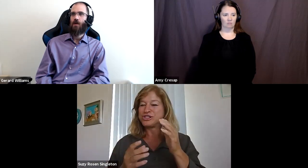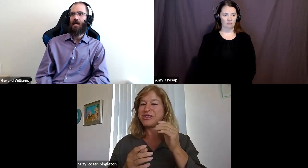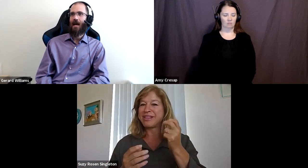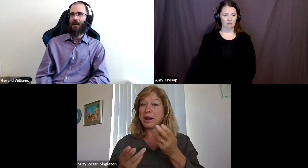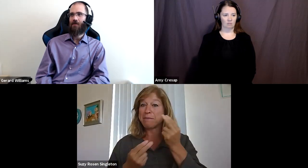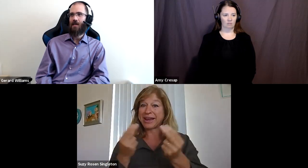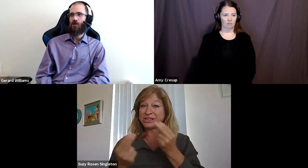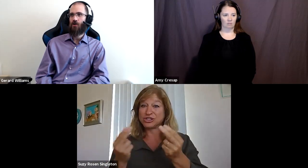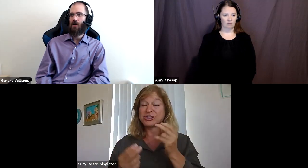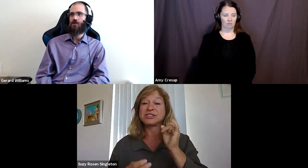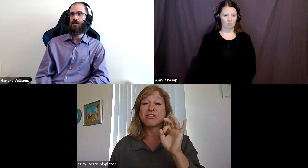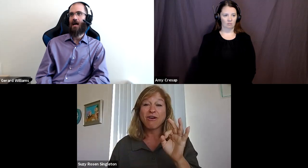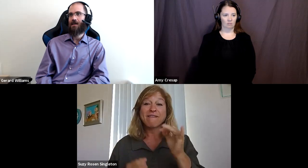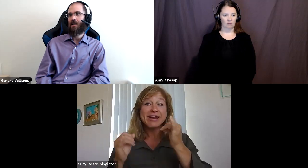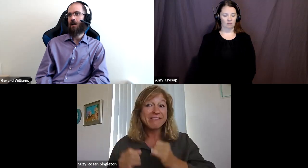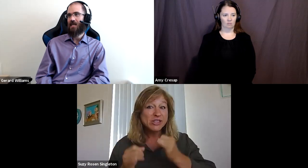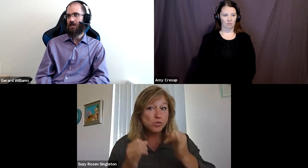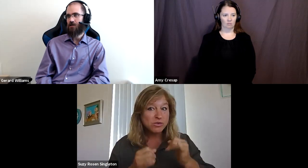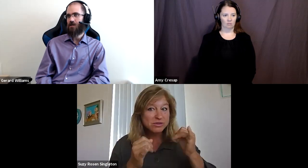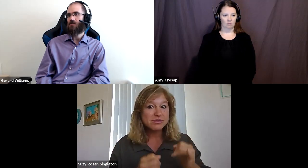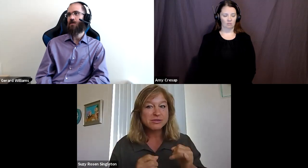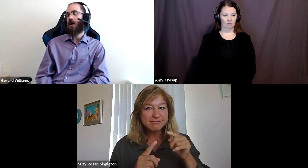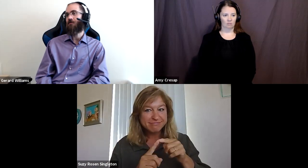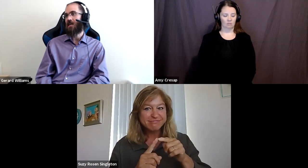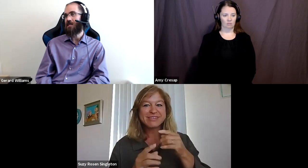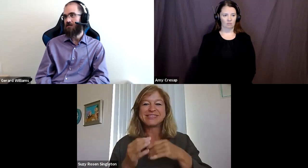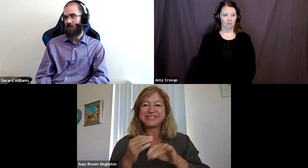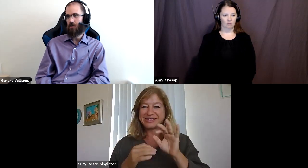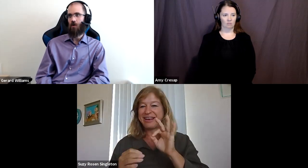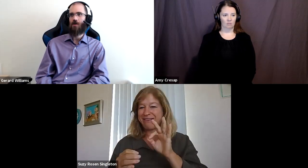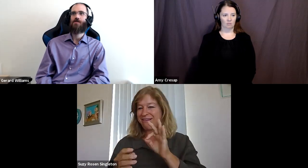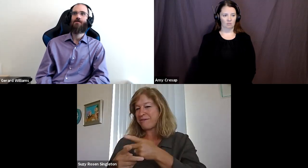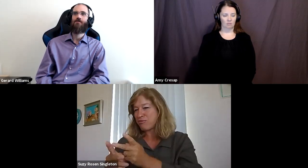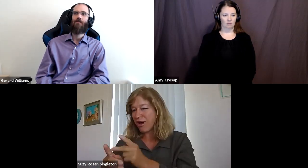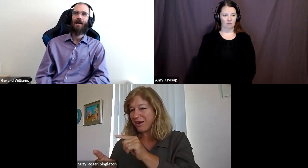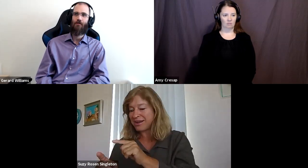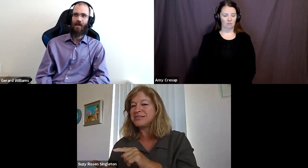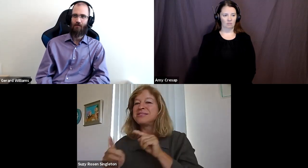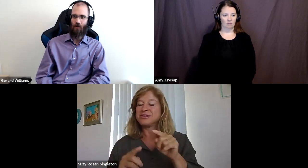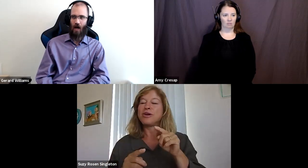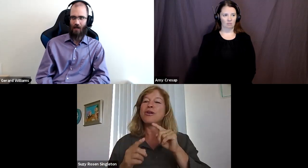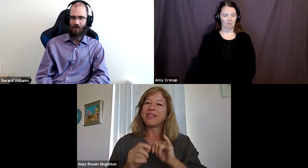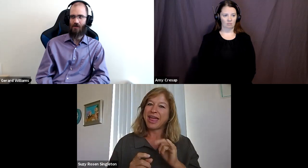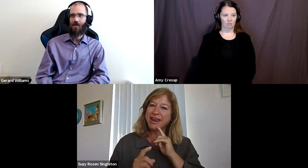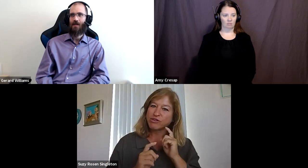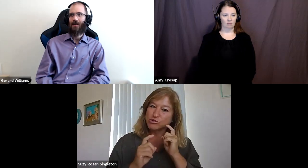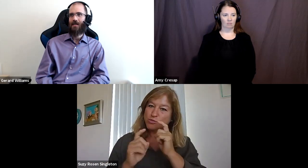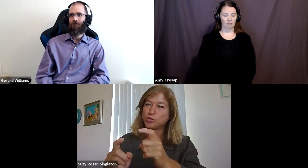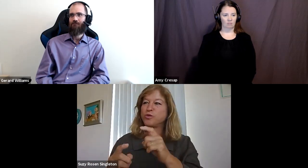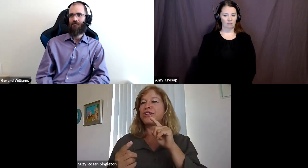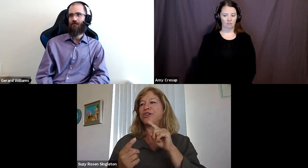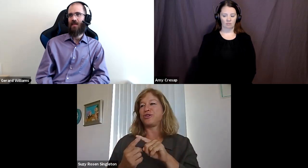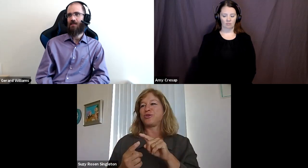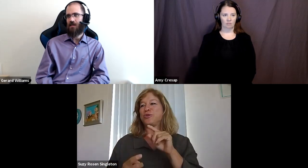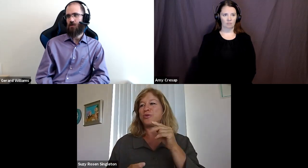We have encouraged that nominations of individuals rather than products.